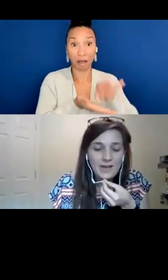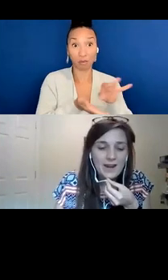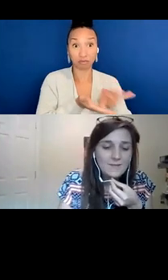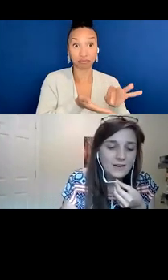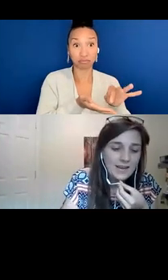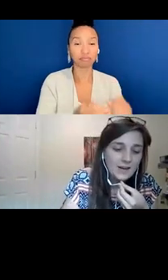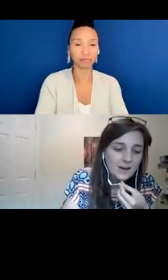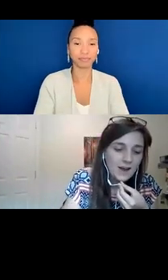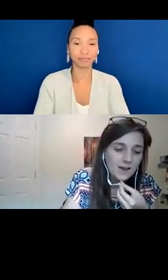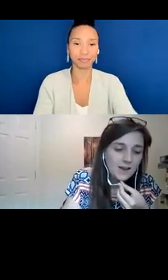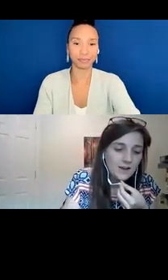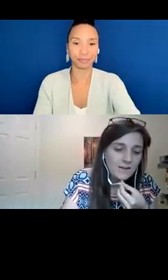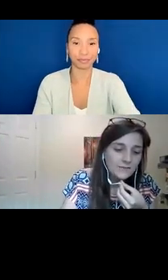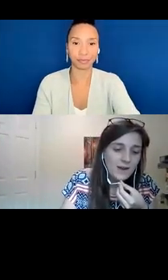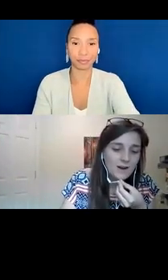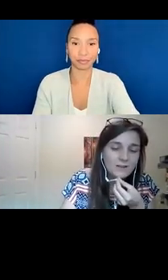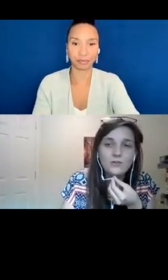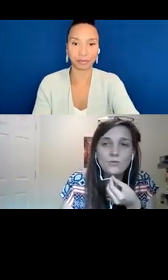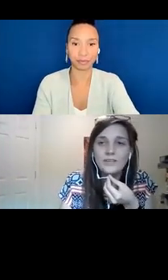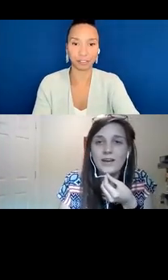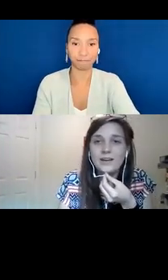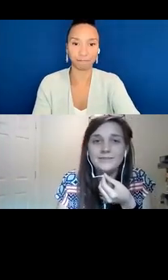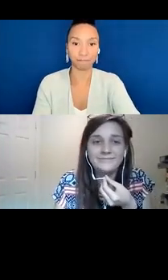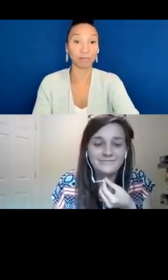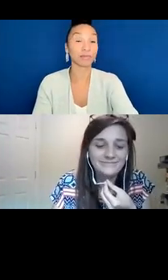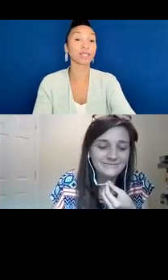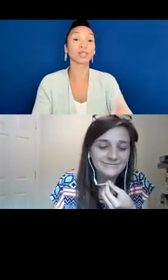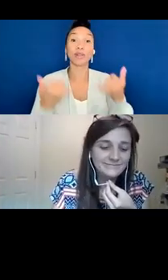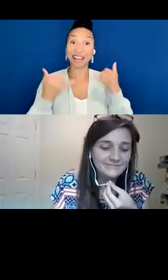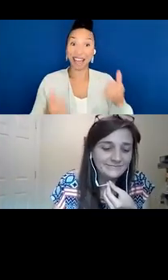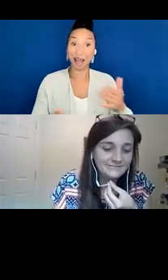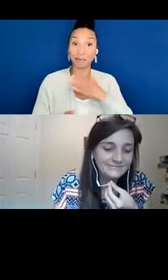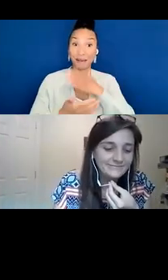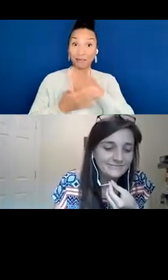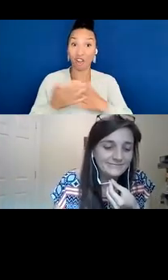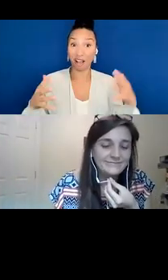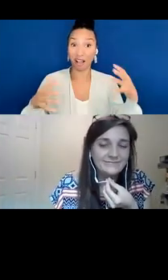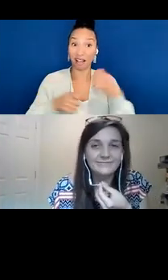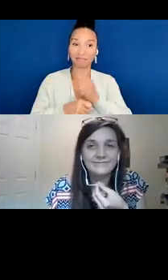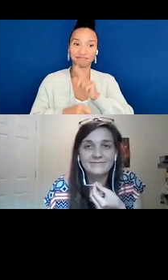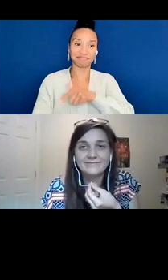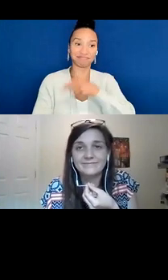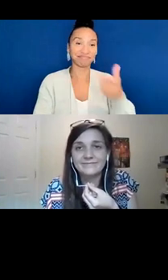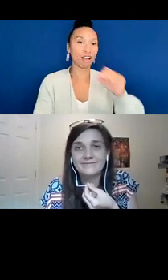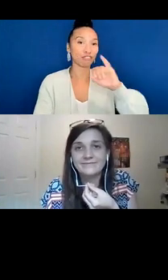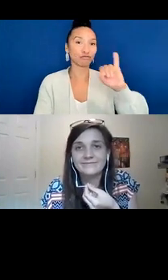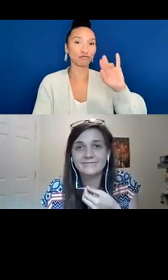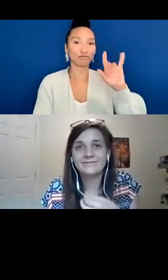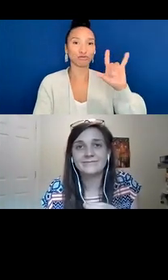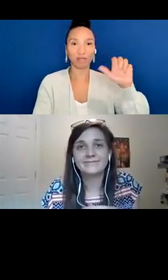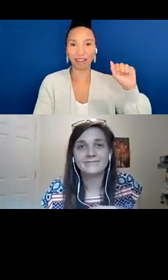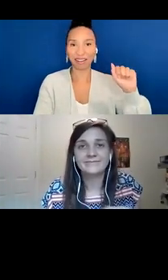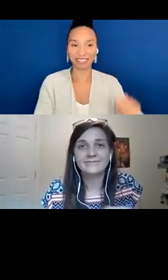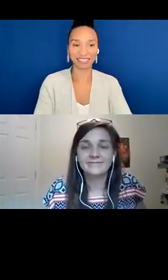and I am going to hand us off to my colleague Julia. Thanks, Casey.